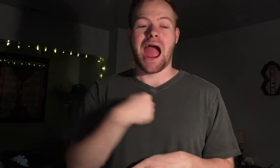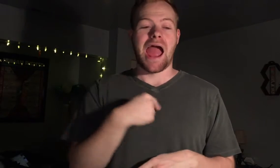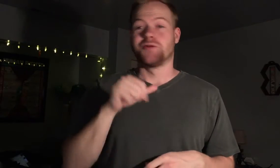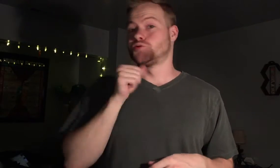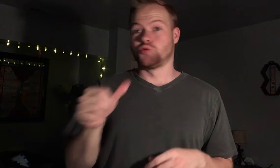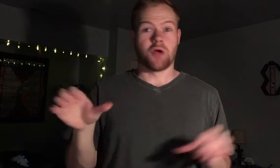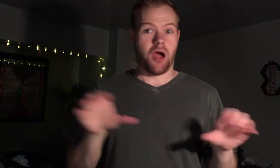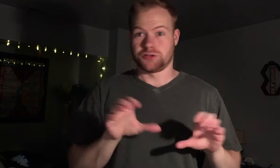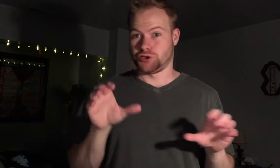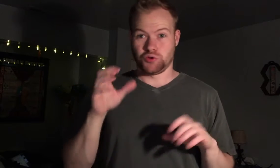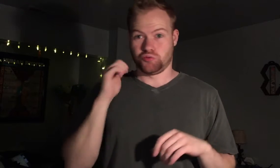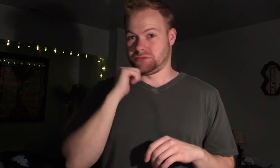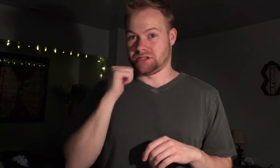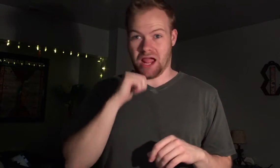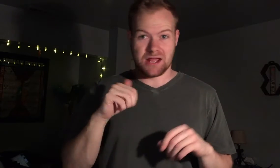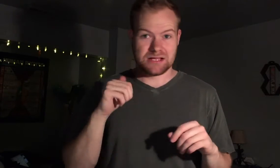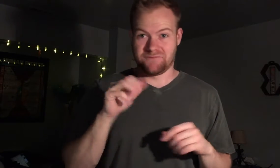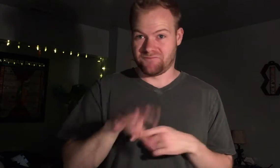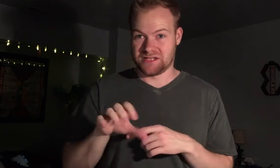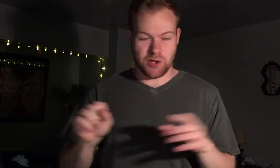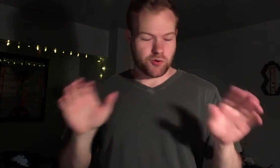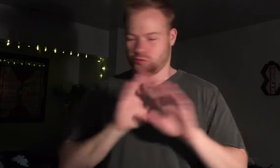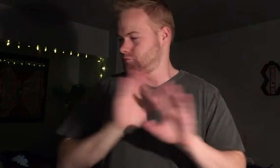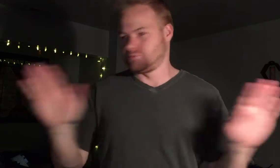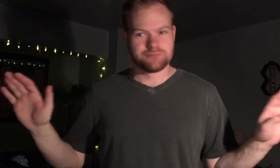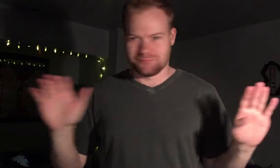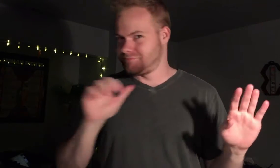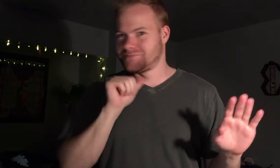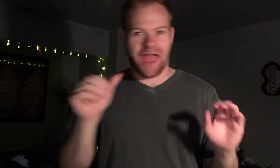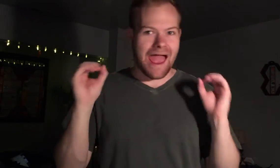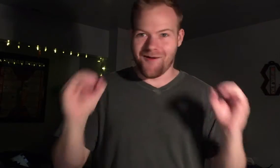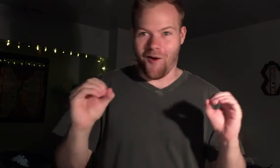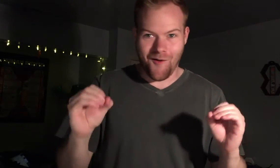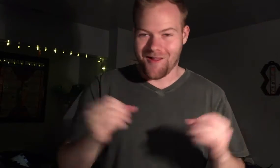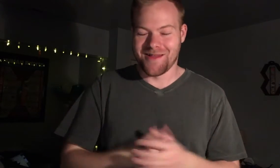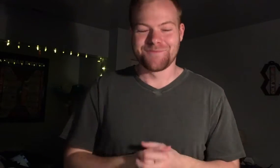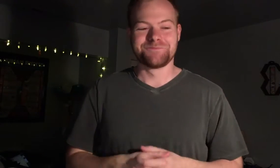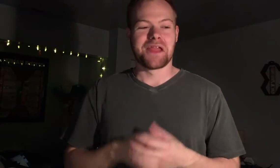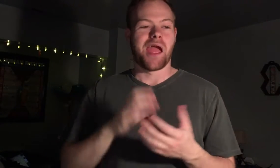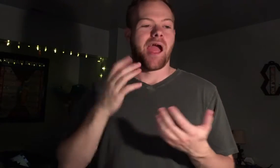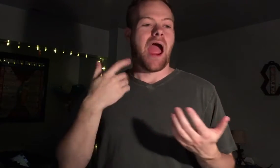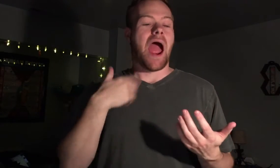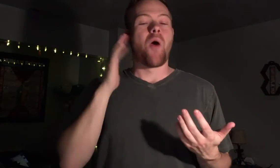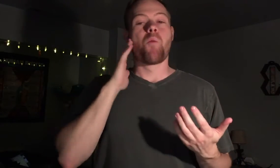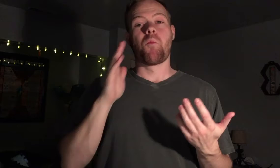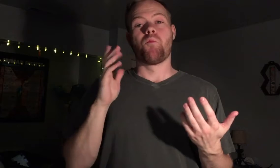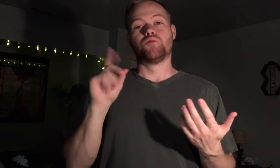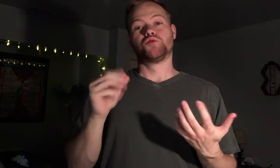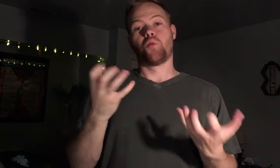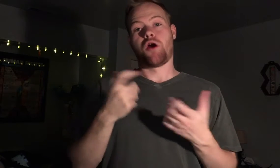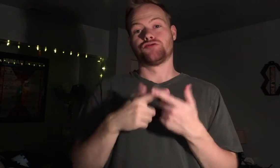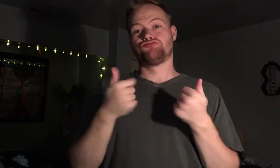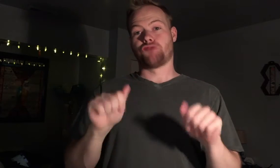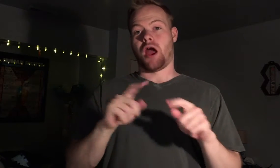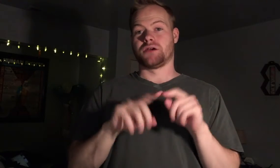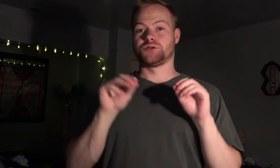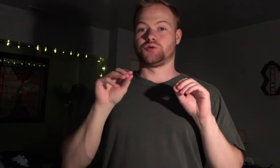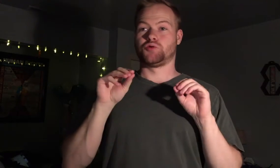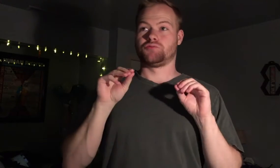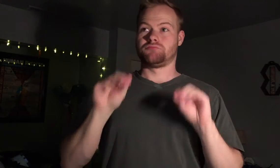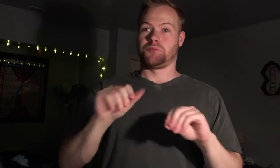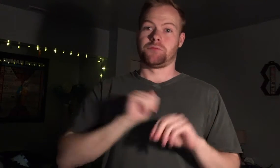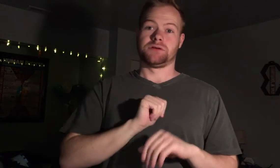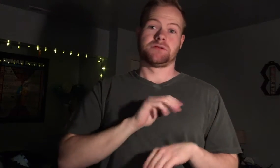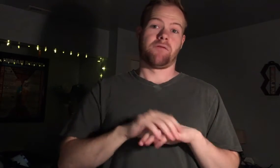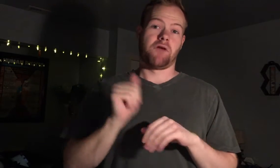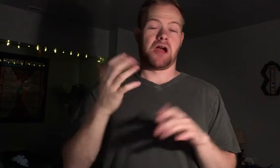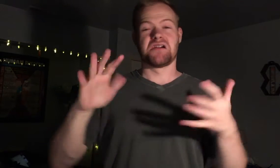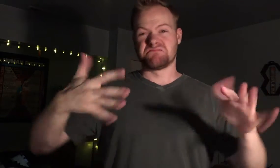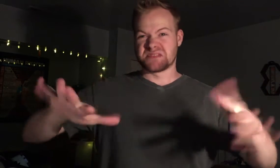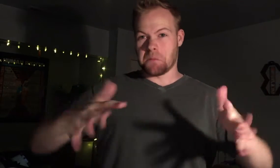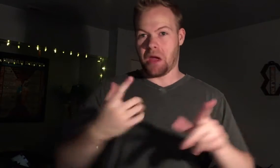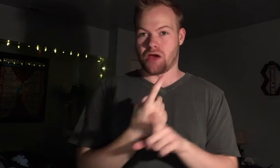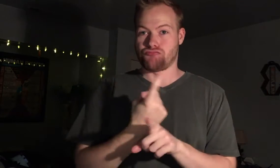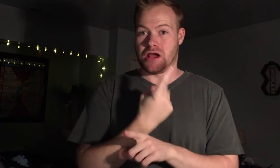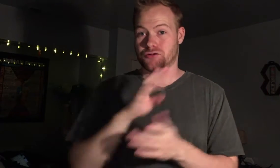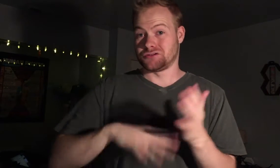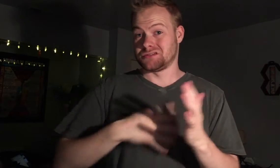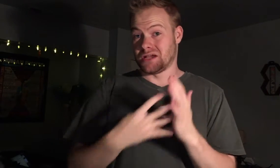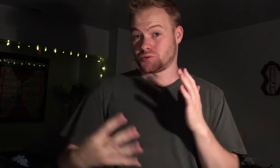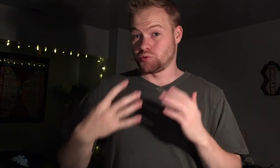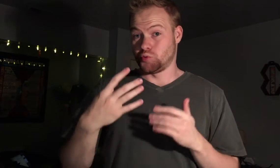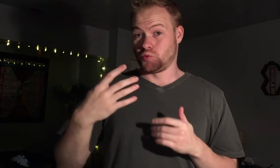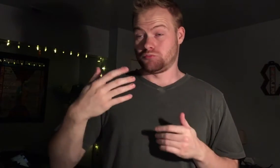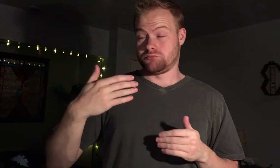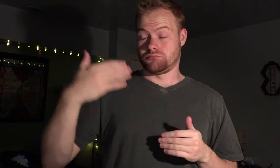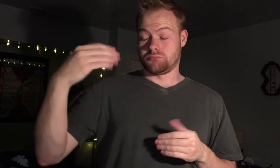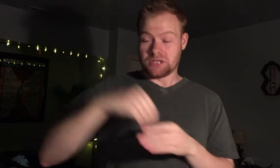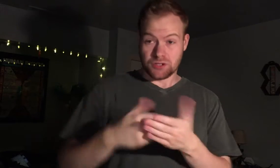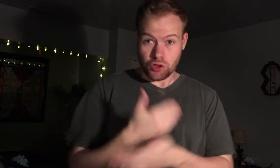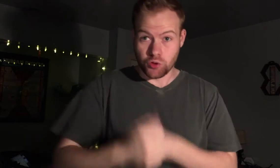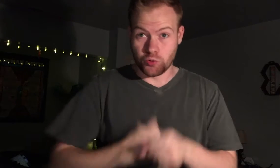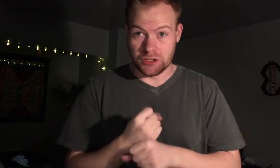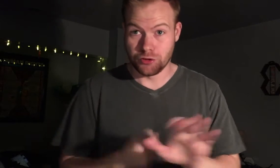I do not do daily videos. Not at all! I do want to try to put myself on a semi-regular schedule...in the new year.